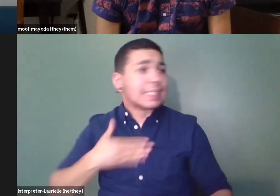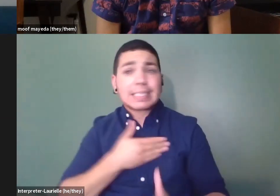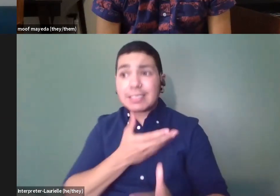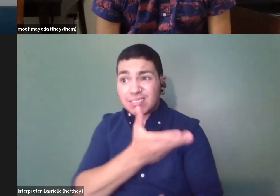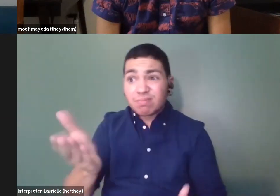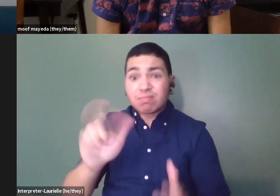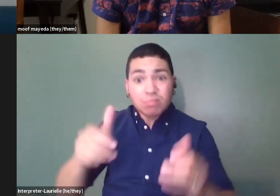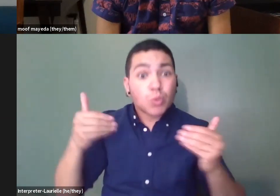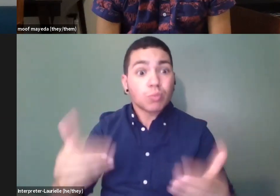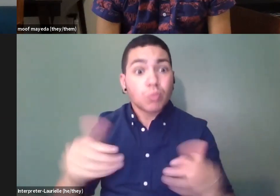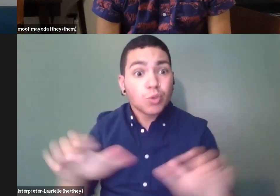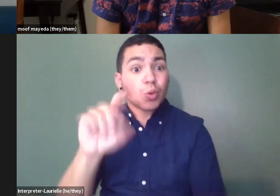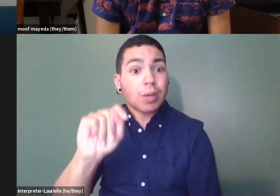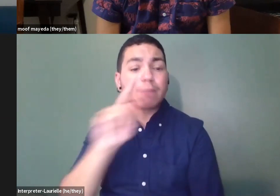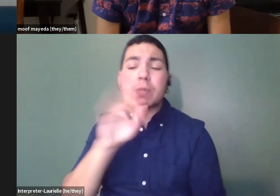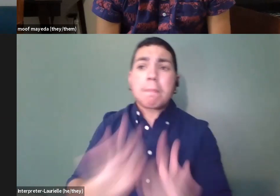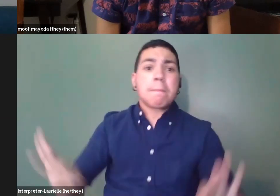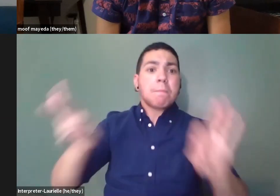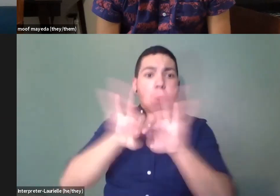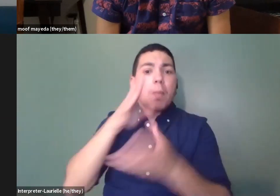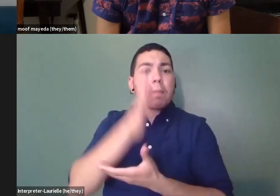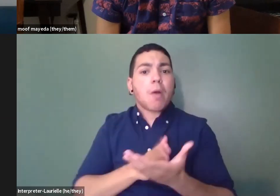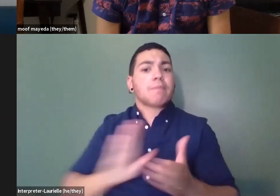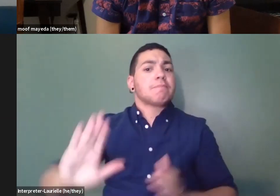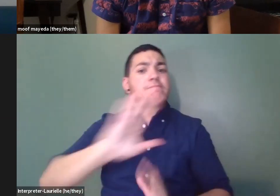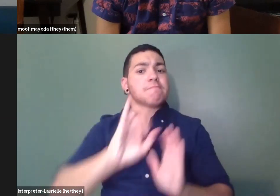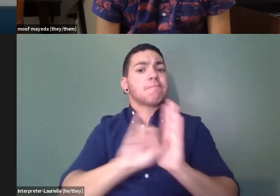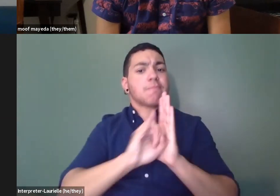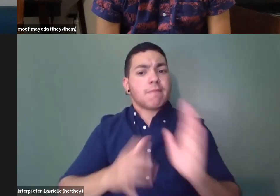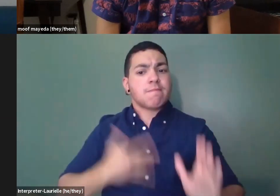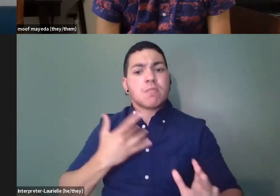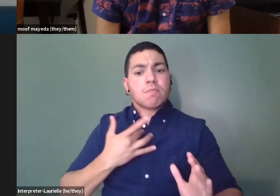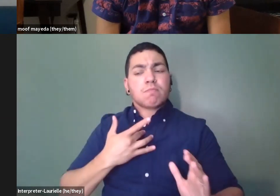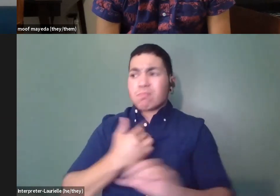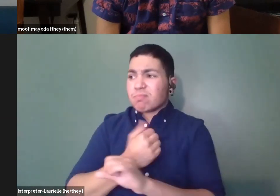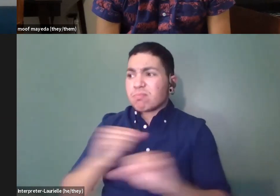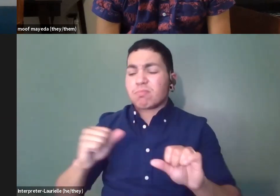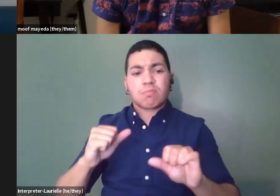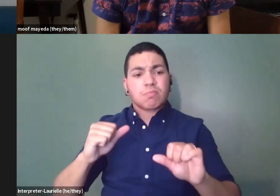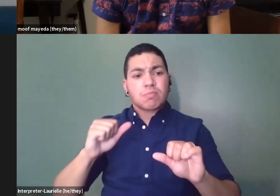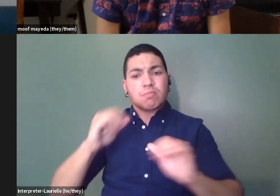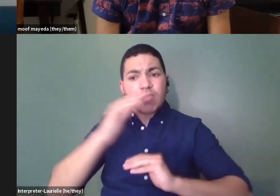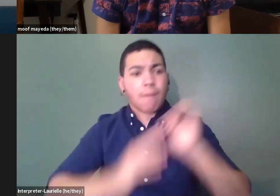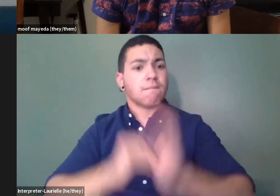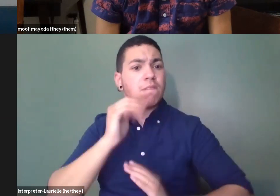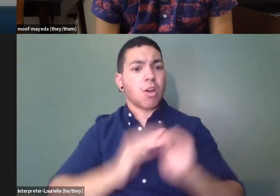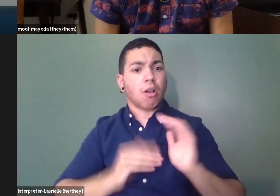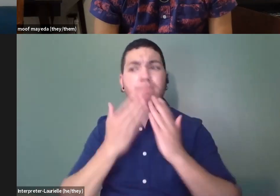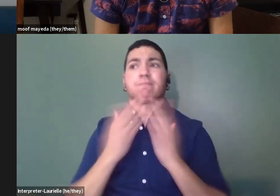It would help. Cool. Thanks for sharing that, Tyler, and being willing to talk more